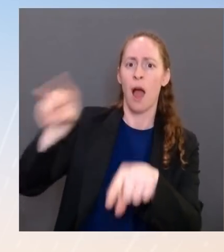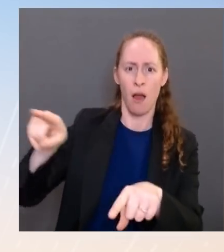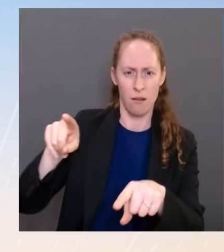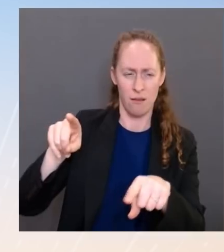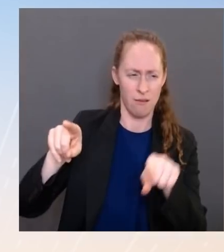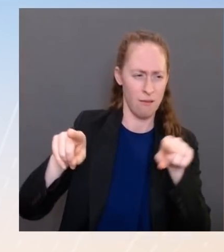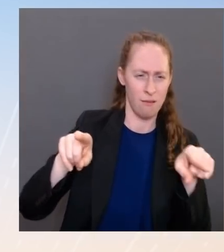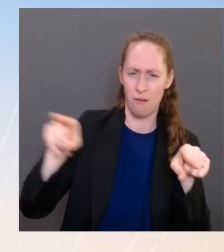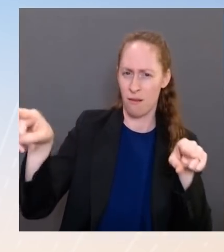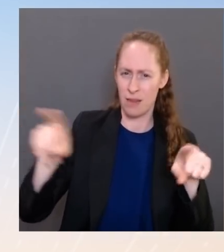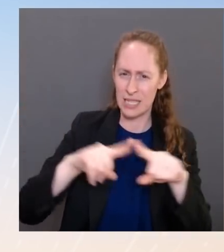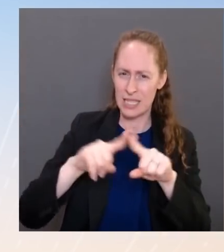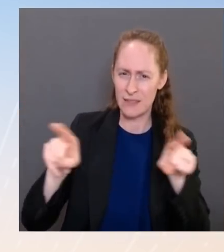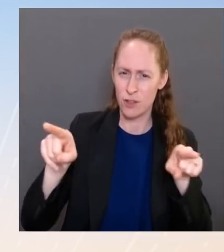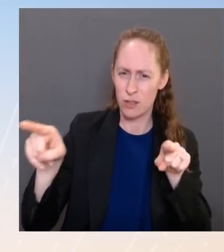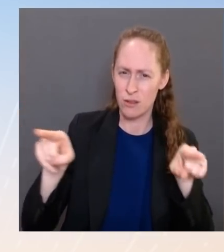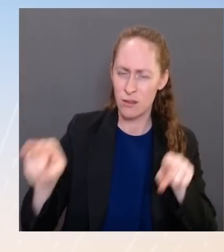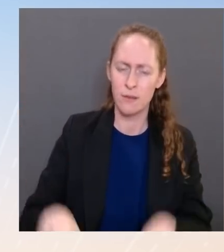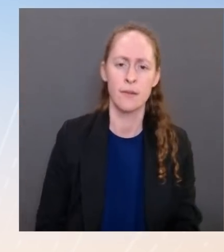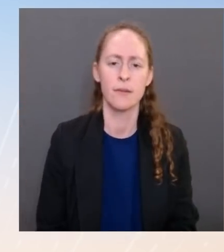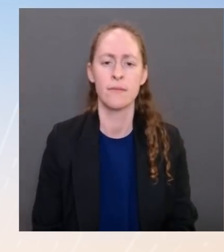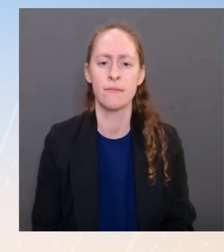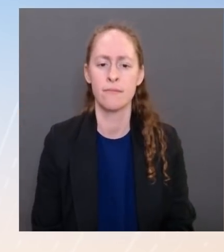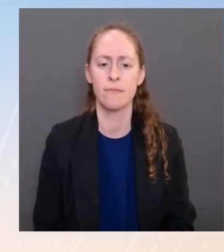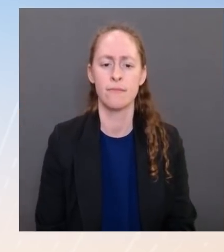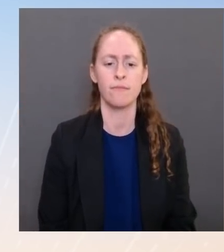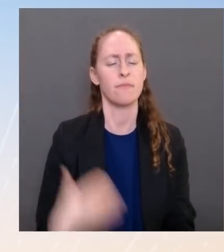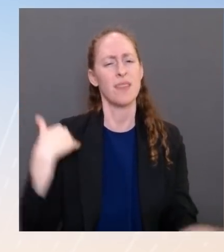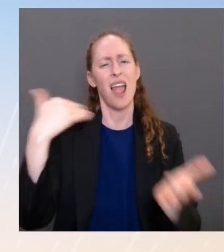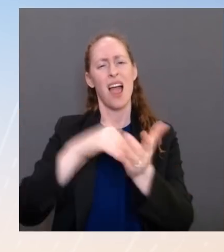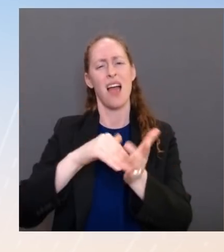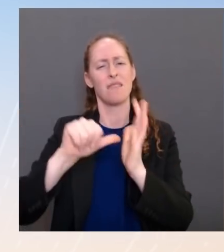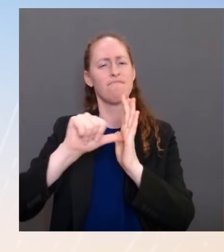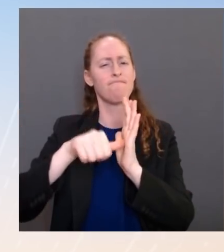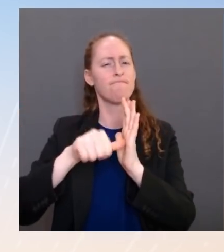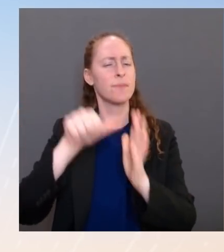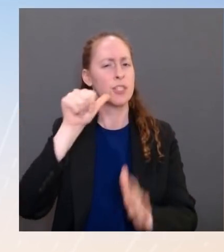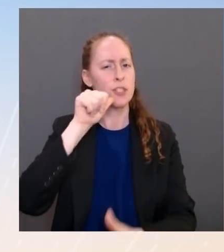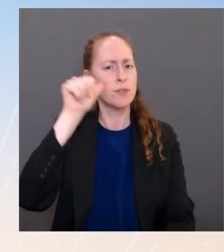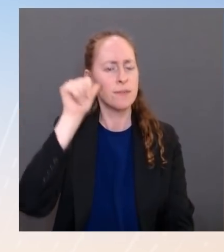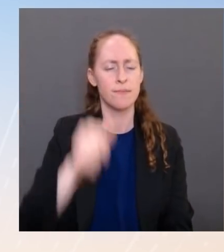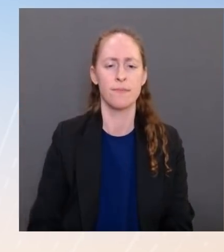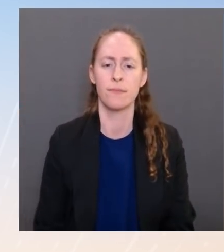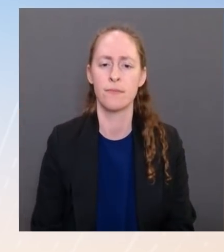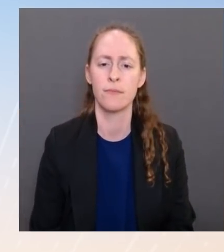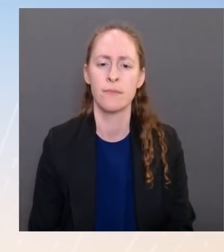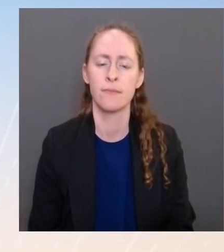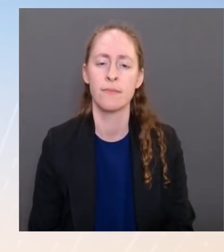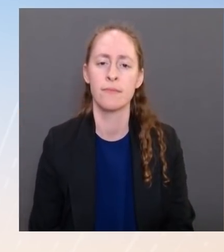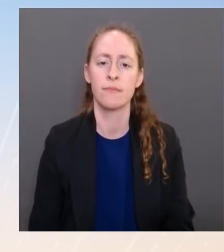has been that violence, threats, and imitat- -- intimidation of any kind have no place in political discourse.